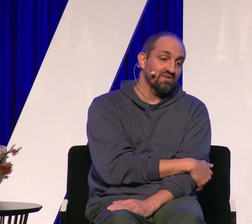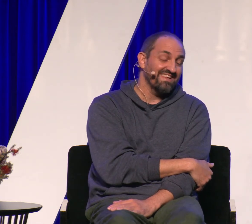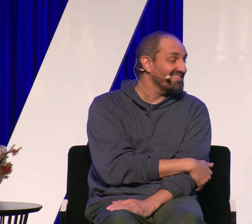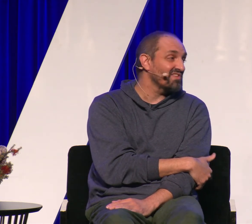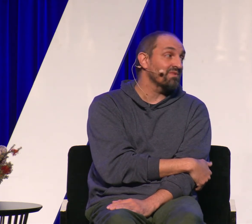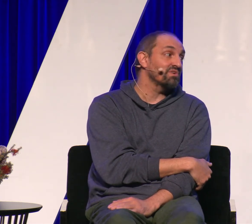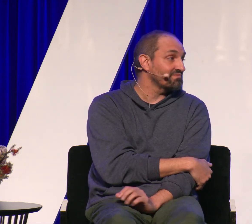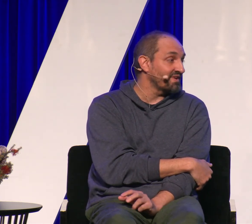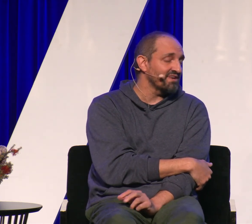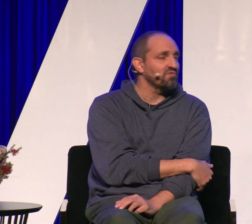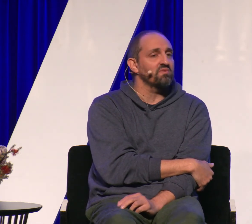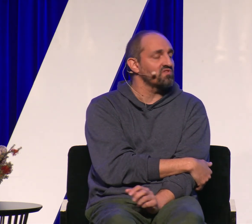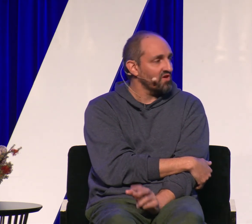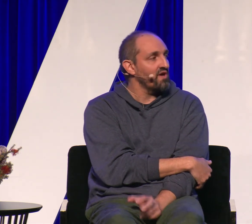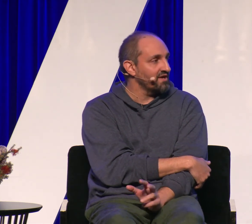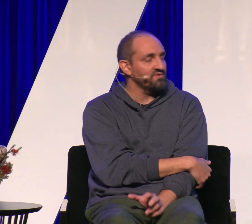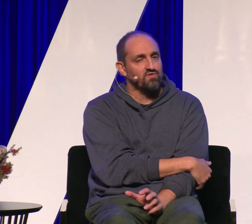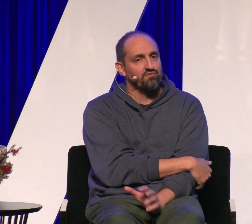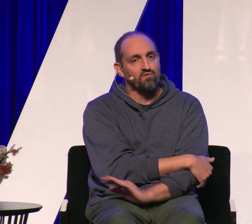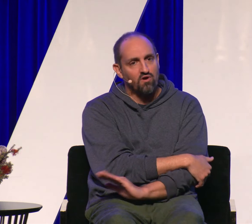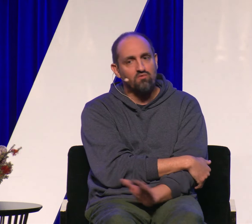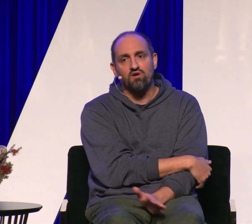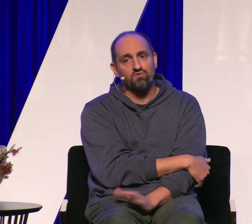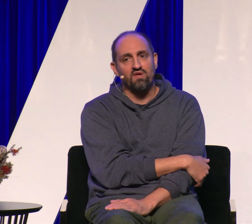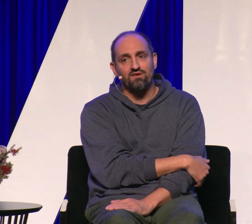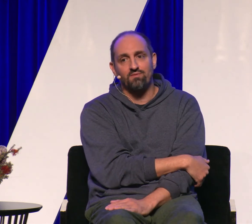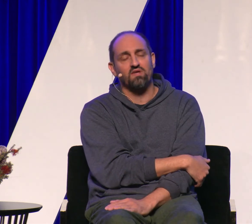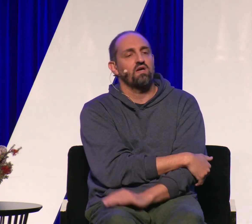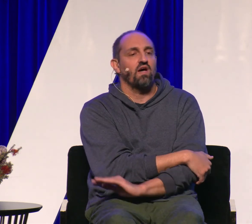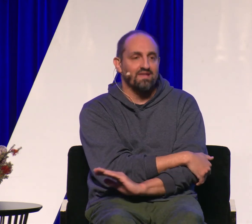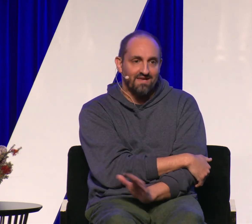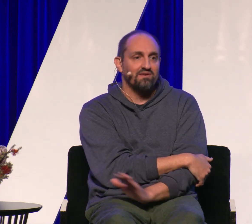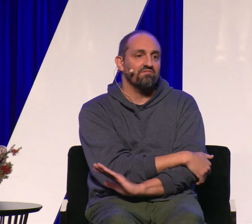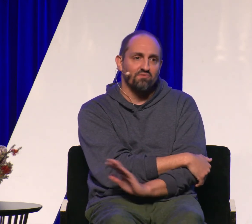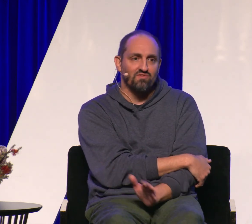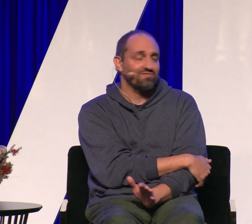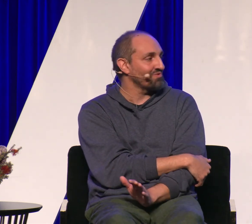isn't something we should forget. We've been so ableist through the whole COVID pandemic. I get it. Everyone's exhausted.